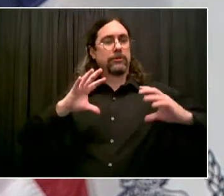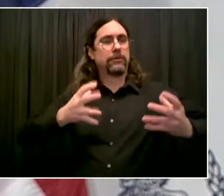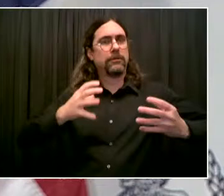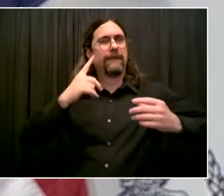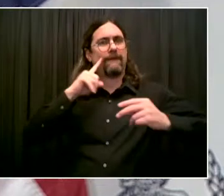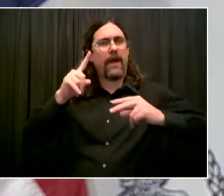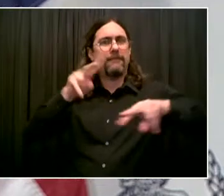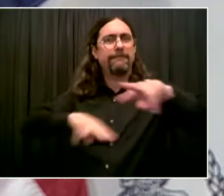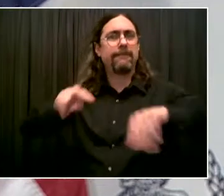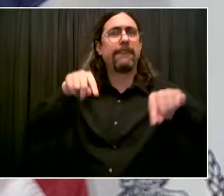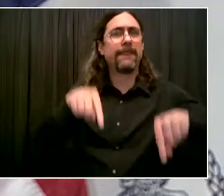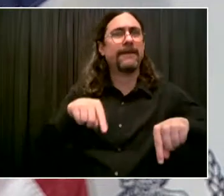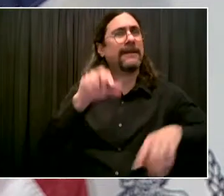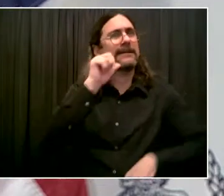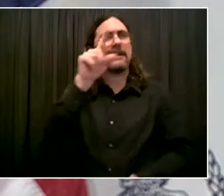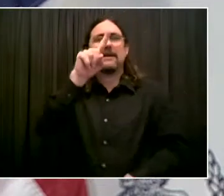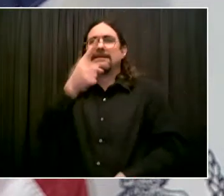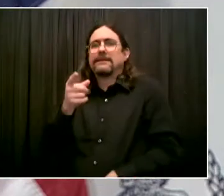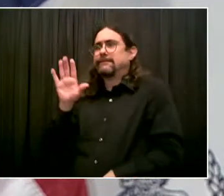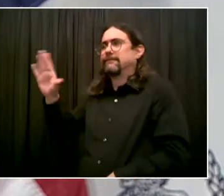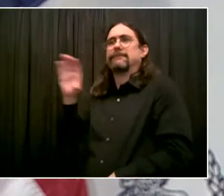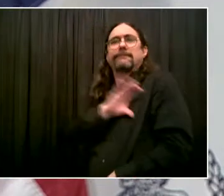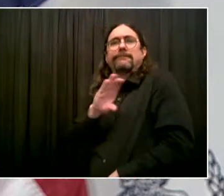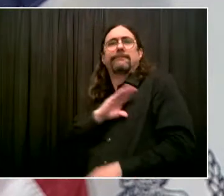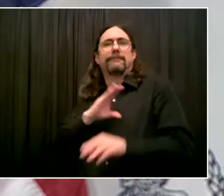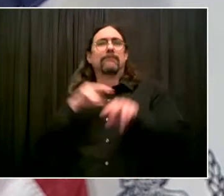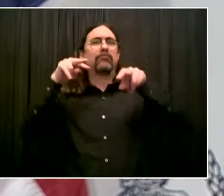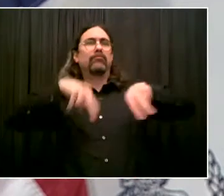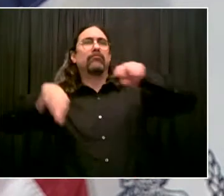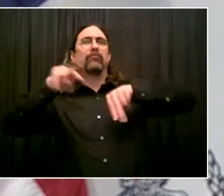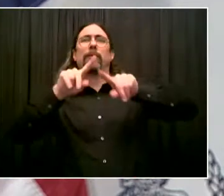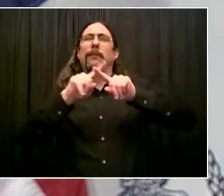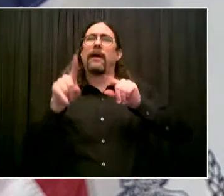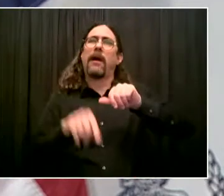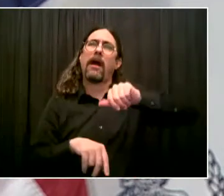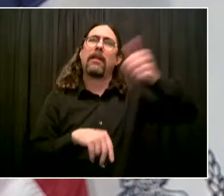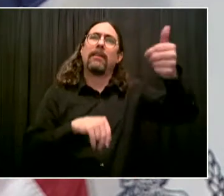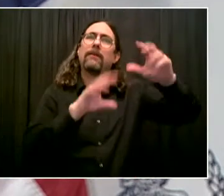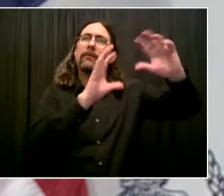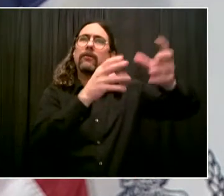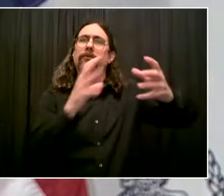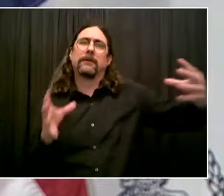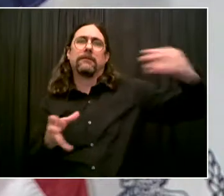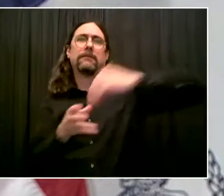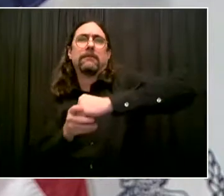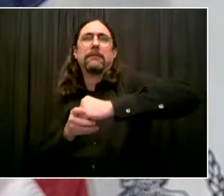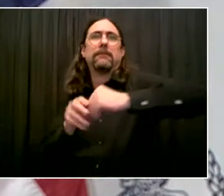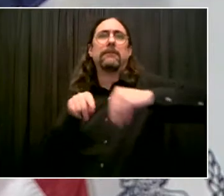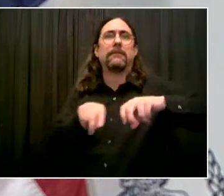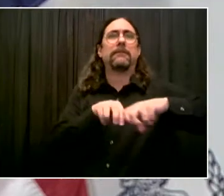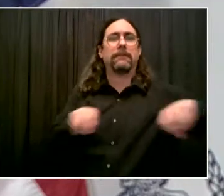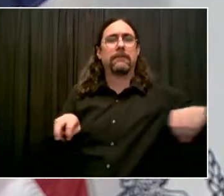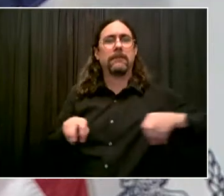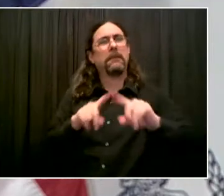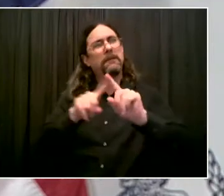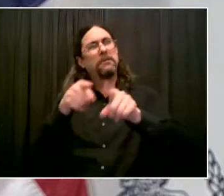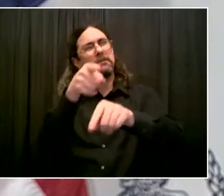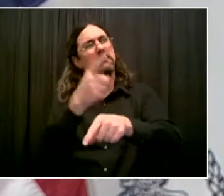NOT DONE OVER THE YEARS. I THINK THIS HAS TO BE APPROACHED VERY THOUGHTFULLY. BUT I DO THINK IT IS S CNEESESSARY